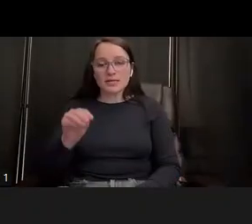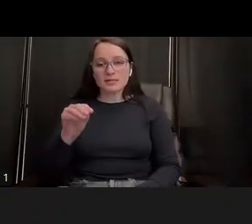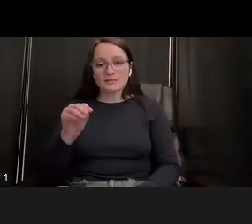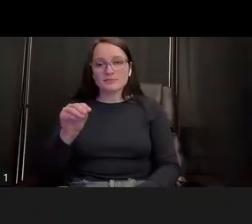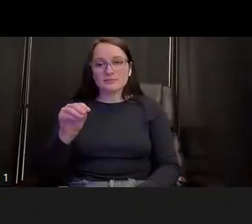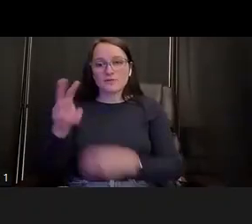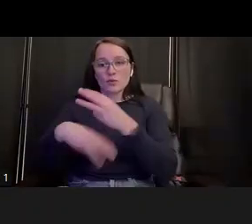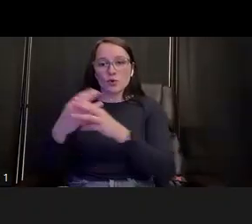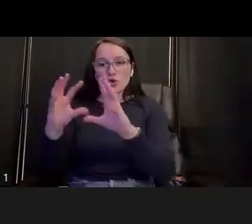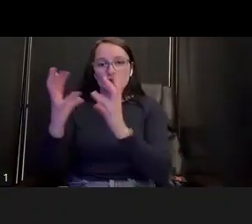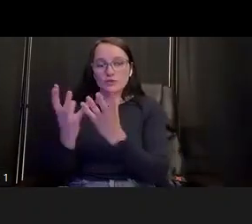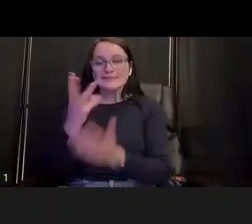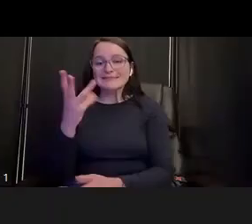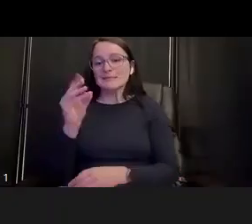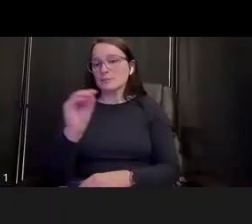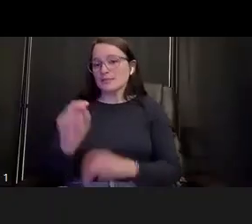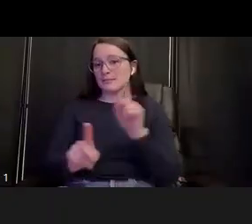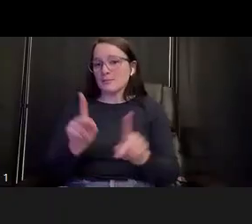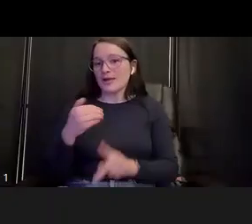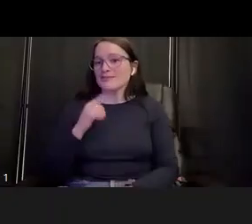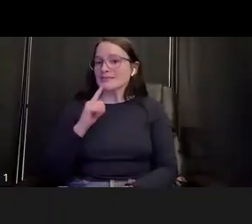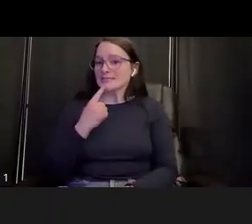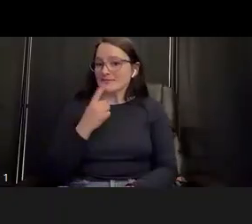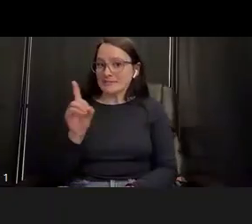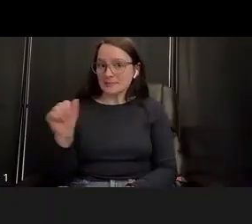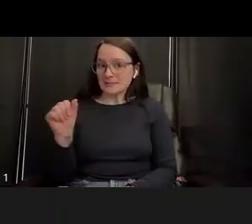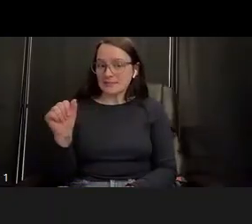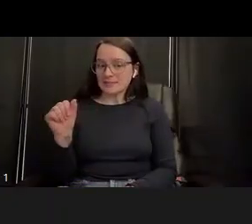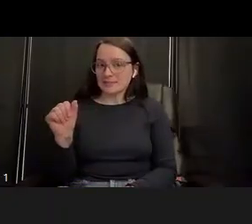and the the stats there says three in 10 are active in the labor force today. So there's